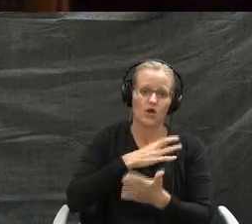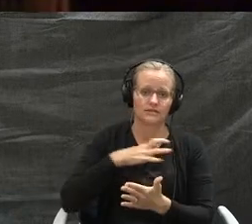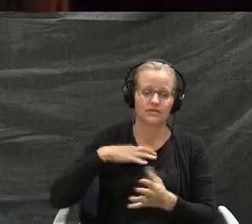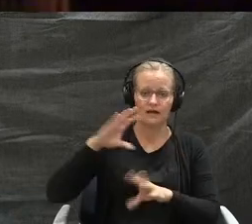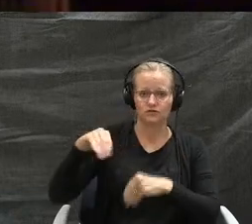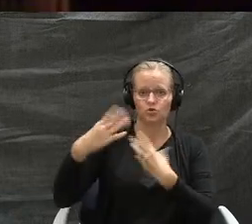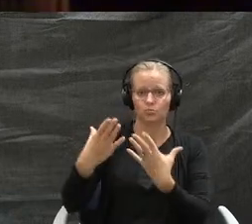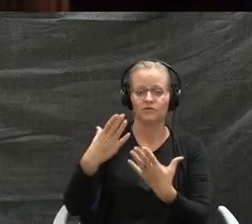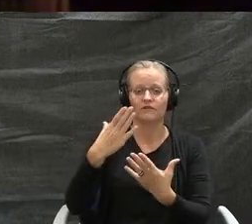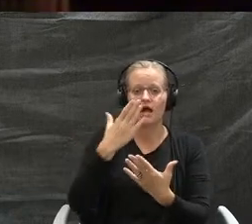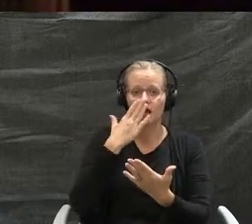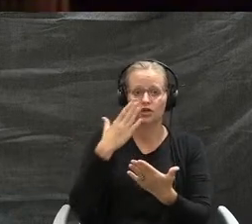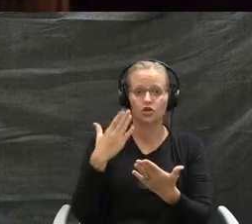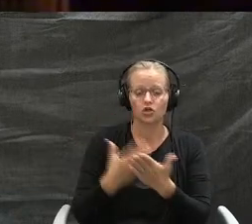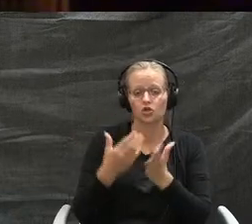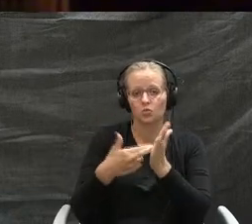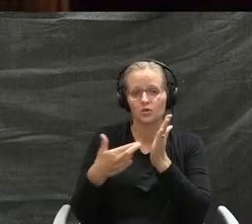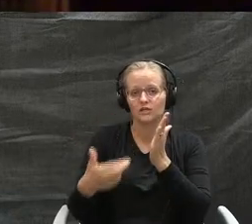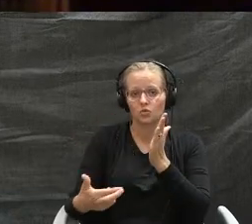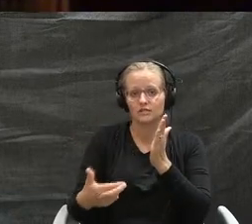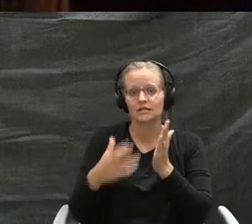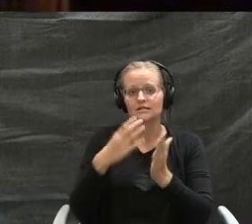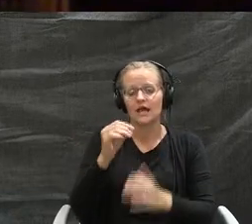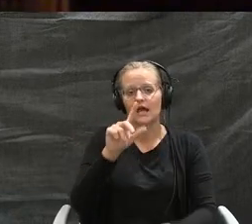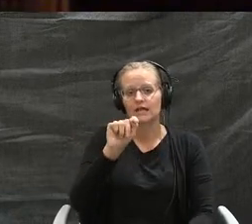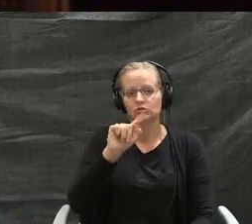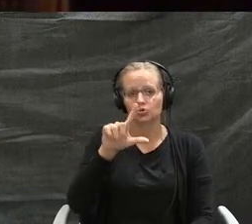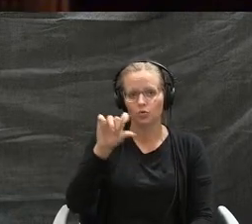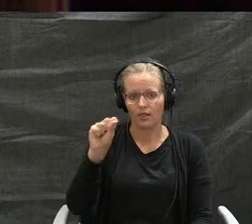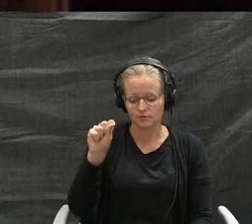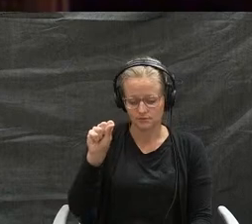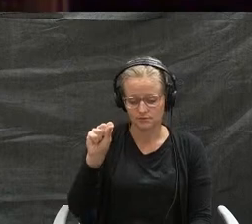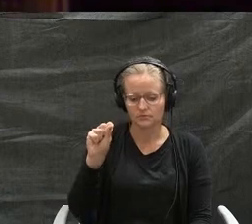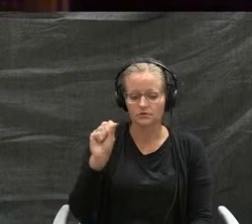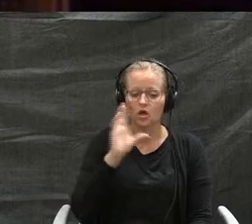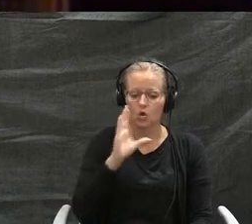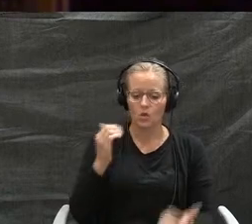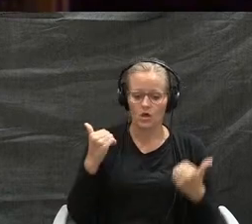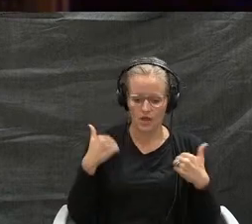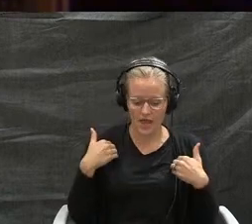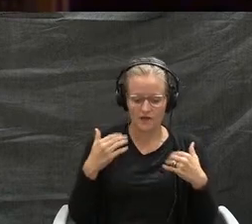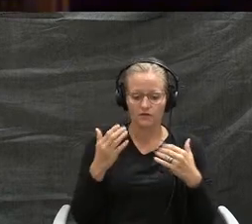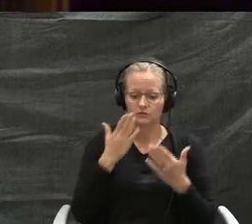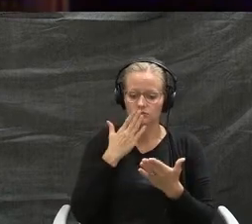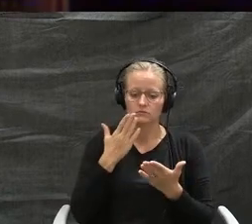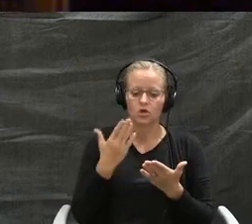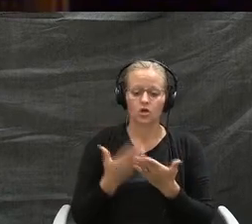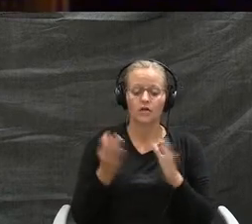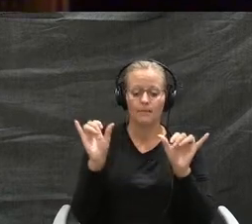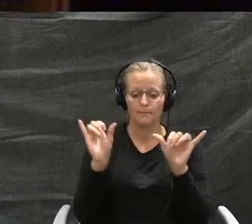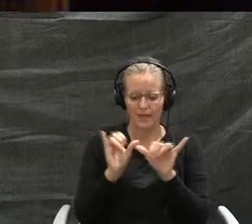In the district will develop quantifiable measurements to evaluate student well being and the impact of men talk his